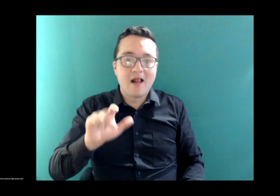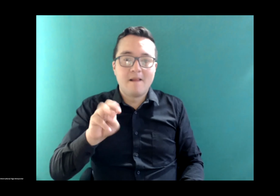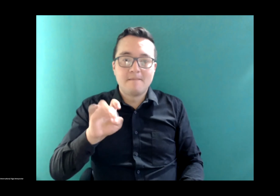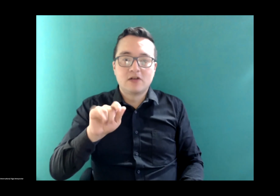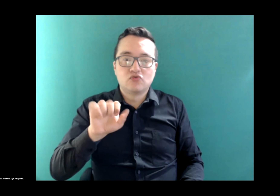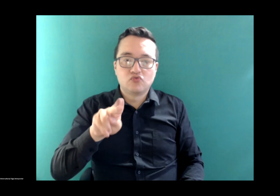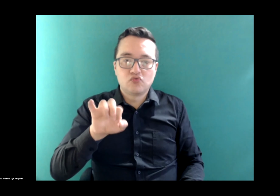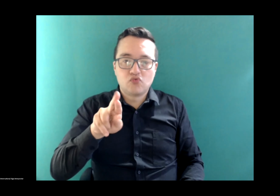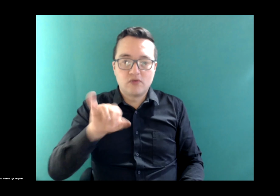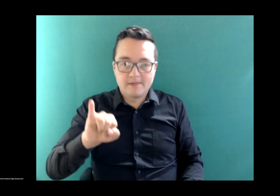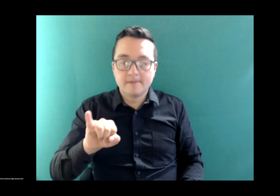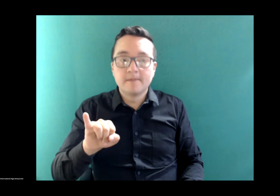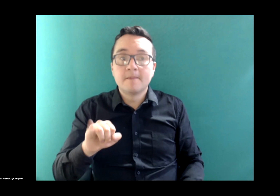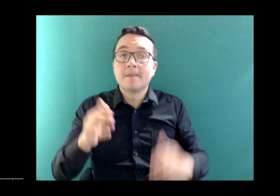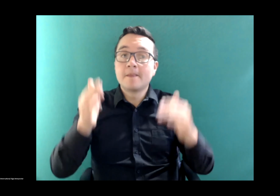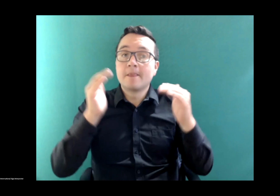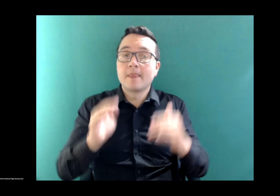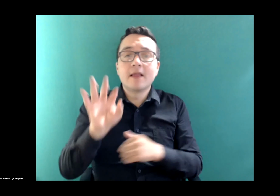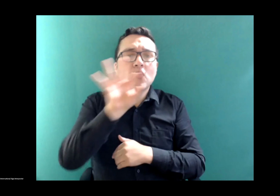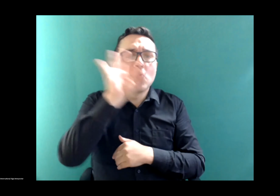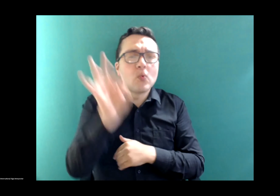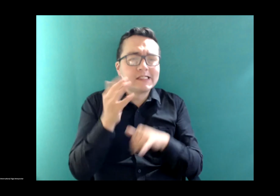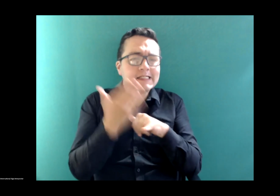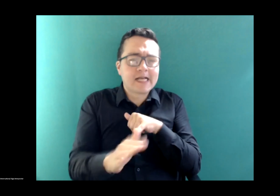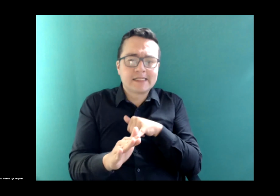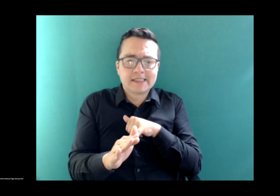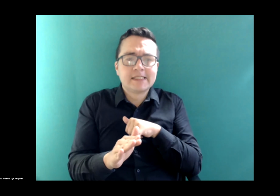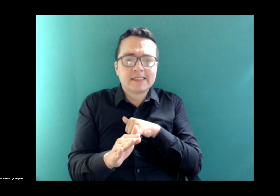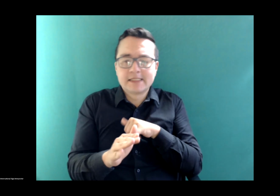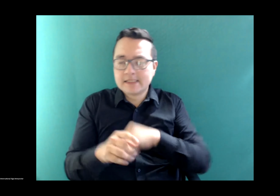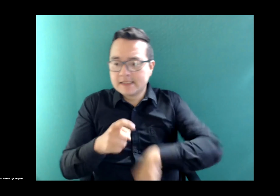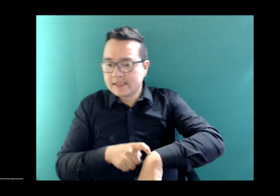Thank you.